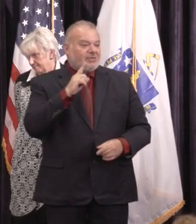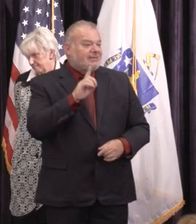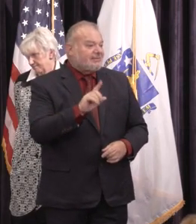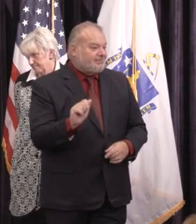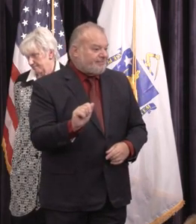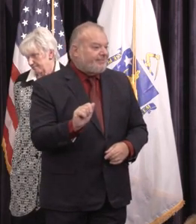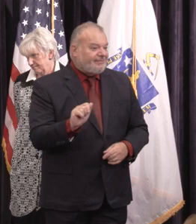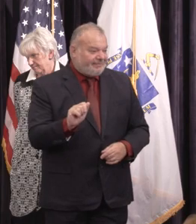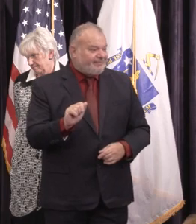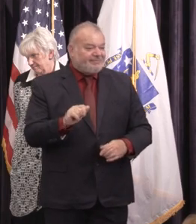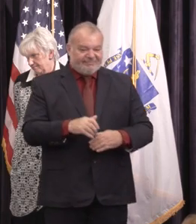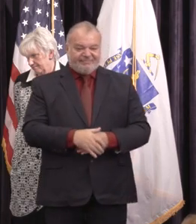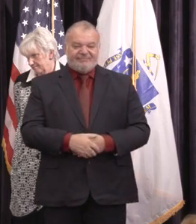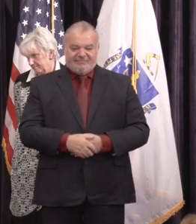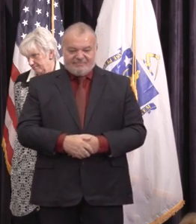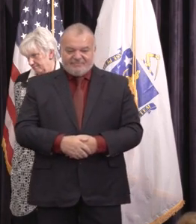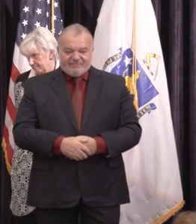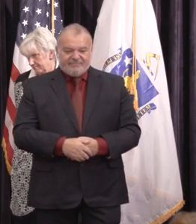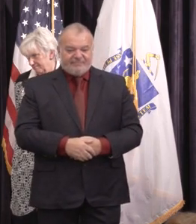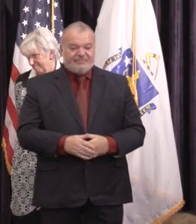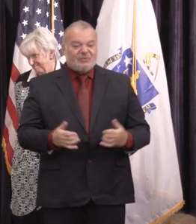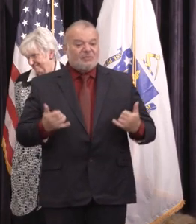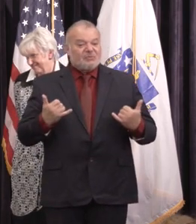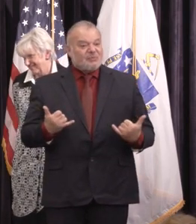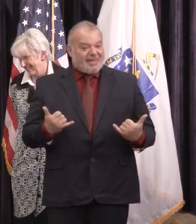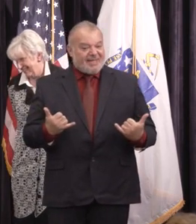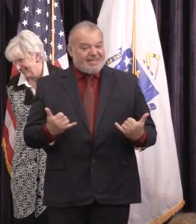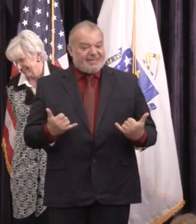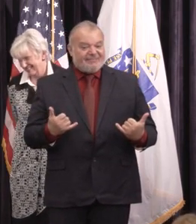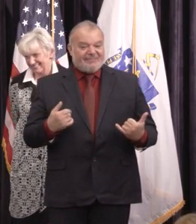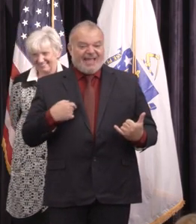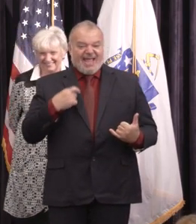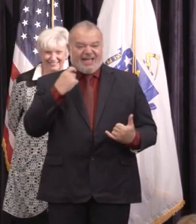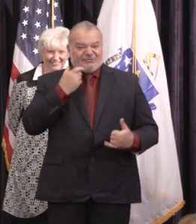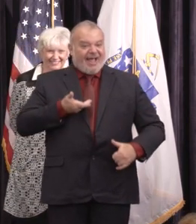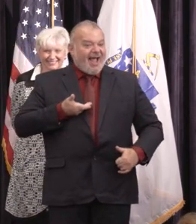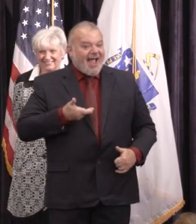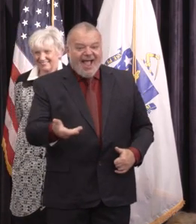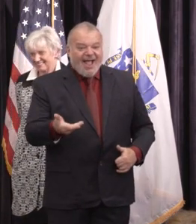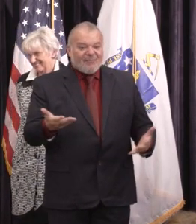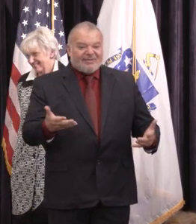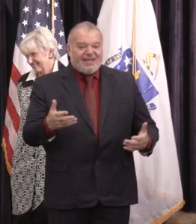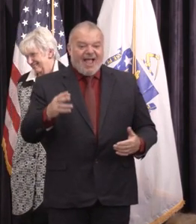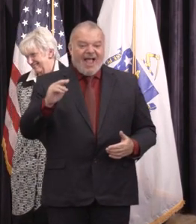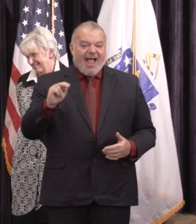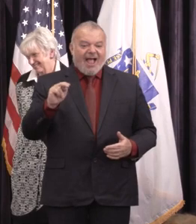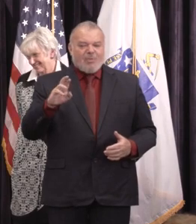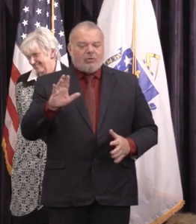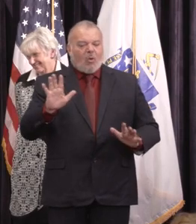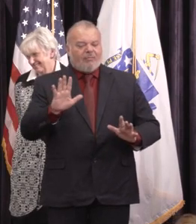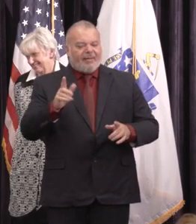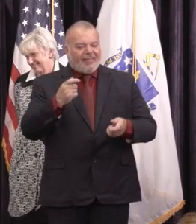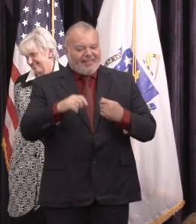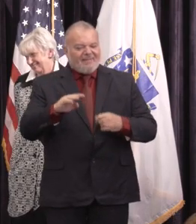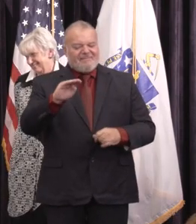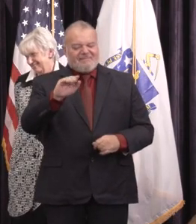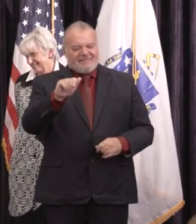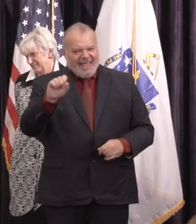have been recently hired as MRC ?? MassAbility's communication coordinator where I have the honor